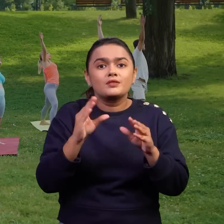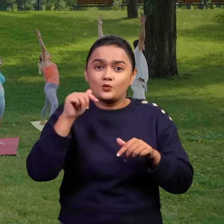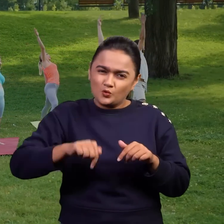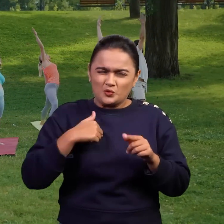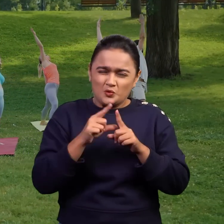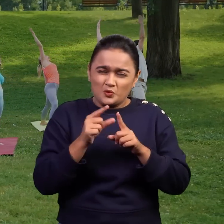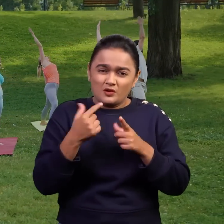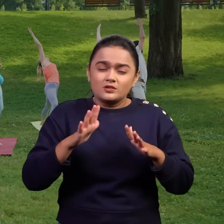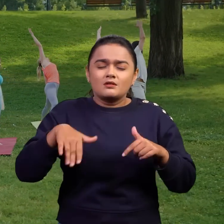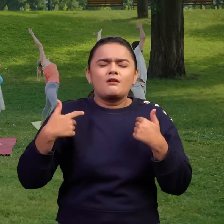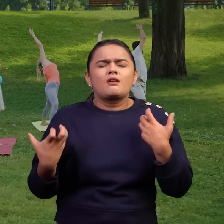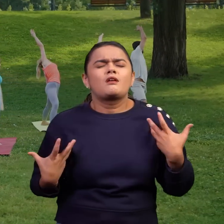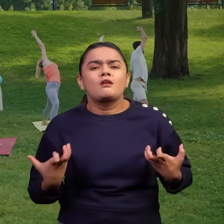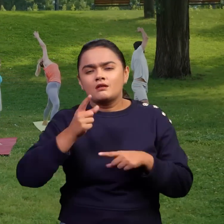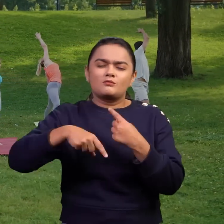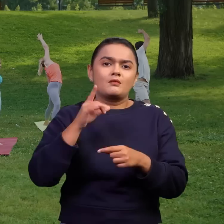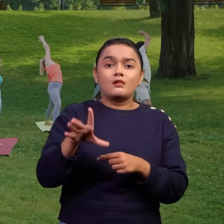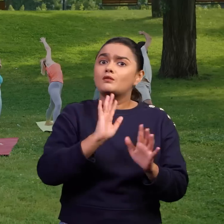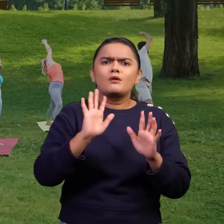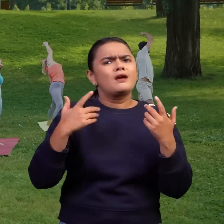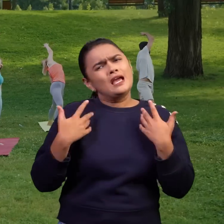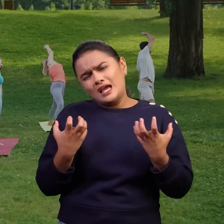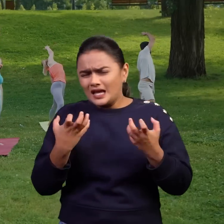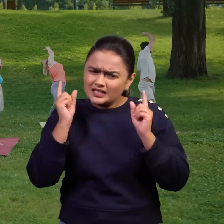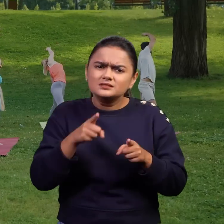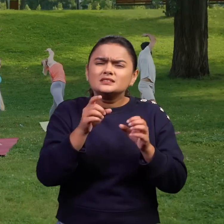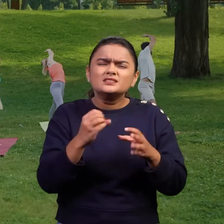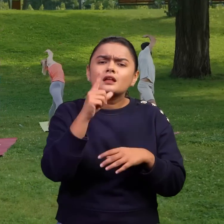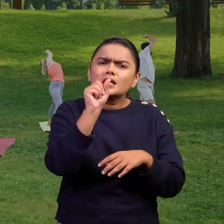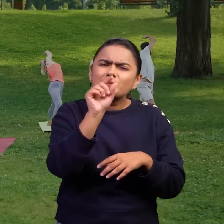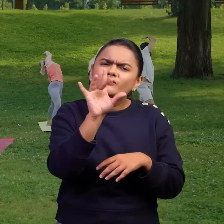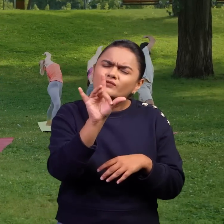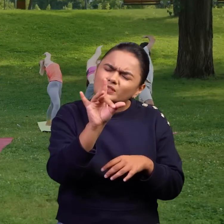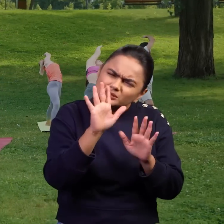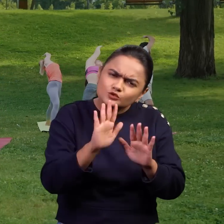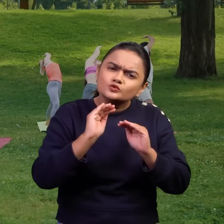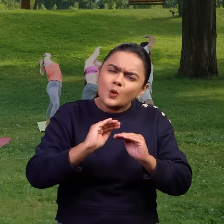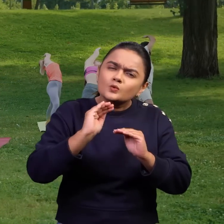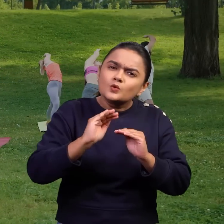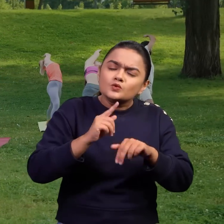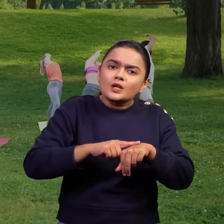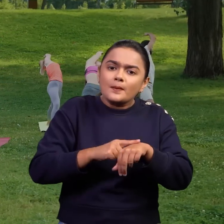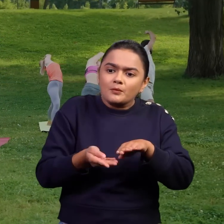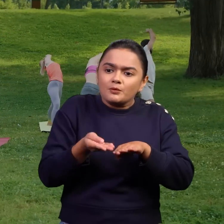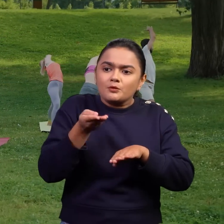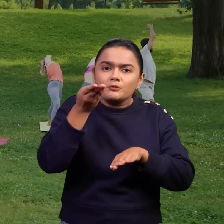It shouldn't be that you exercise today, feel pain and then skip exercising tomorrow. Some discomfort is normal. If you want, start with 10-15 minutes, then gradually increase the time.